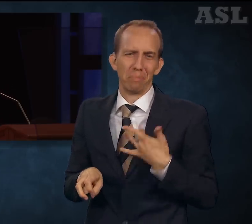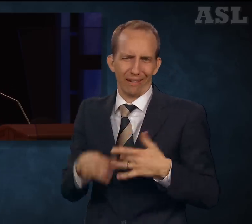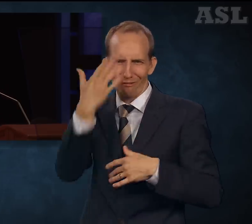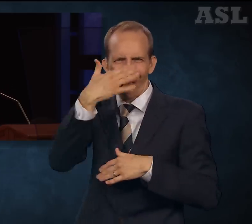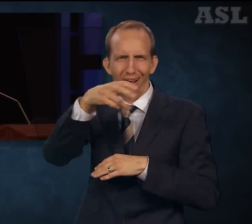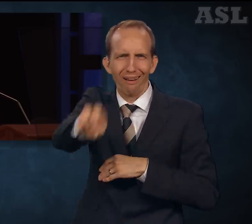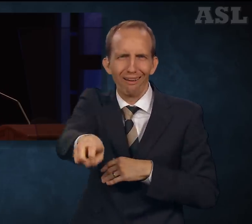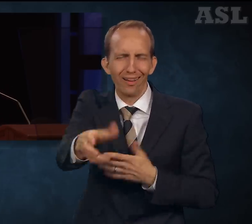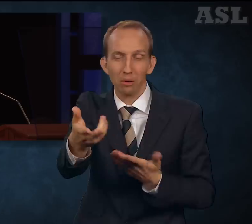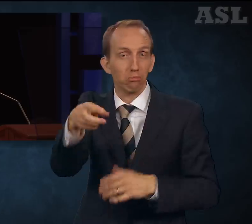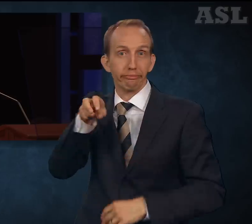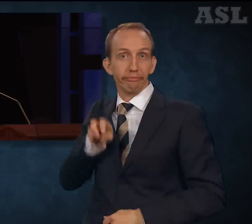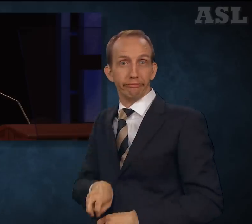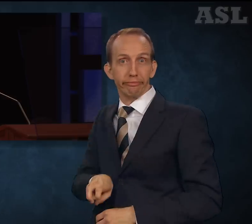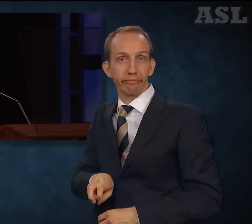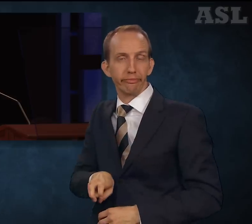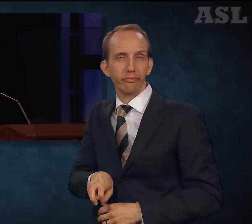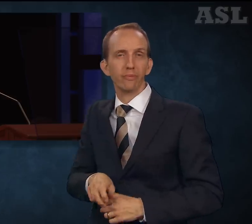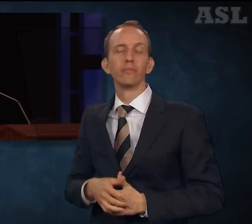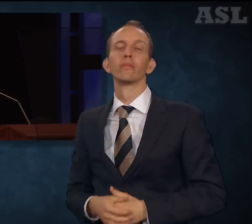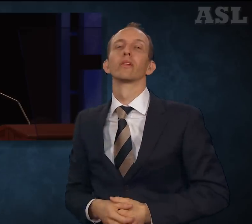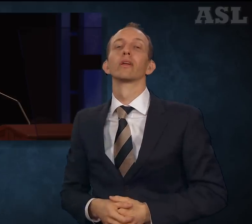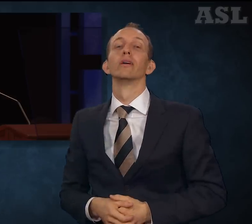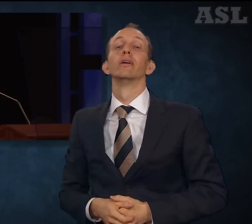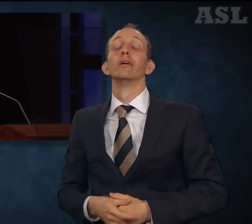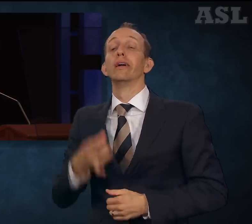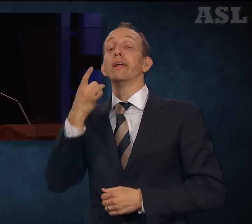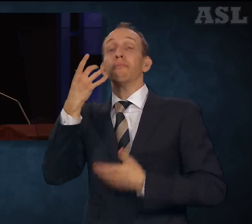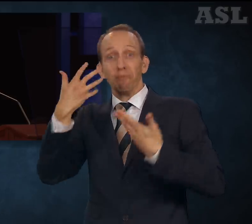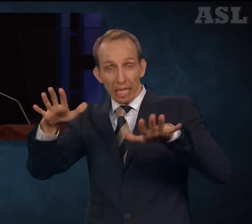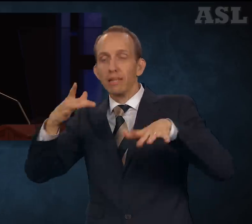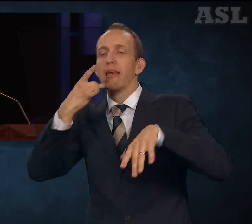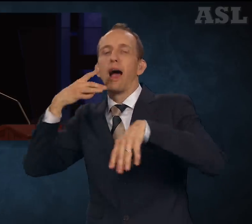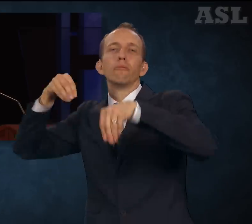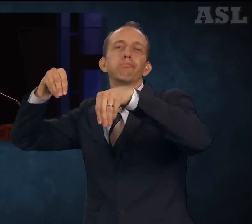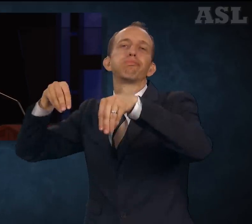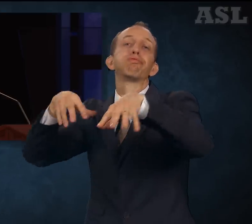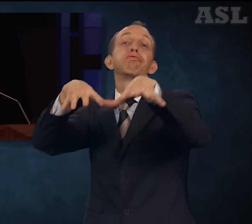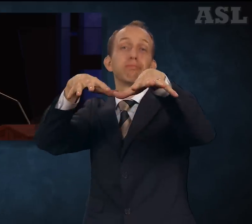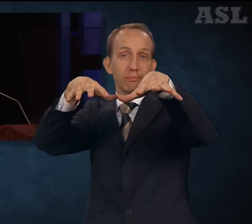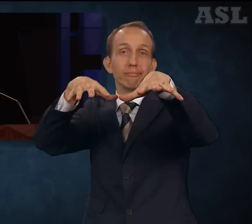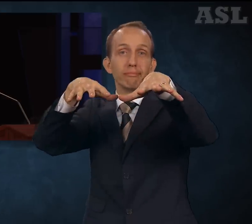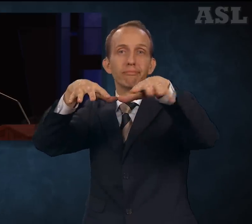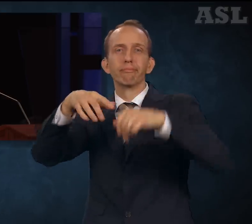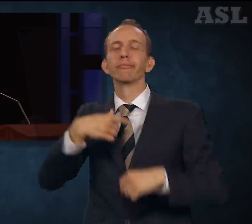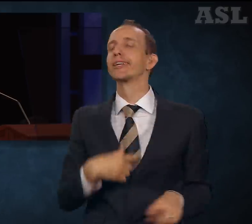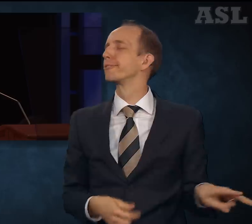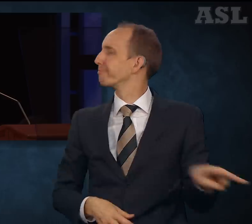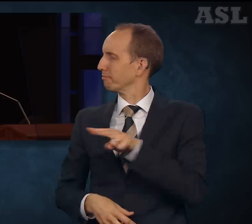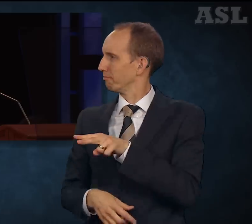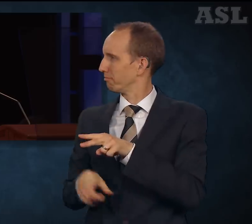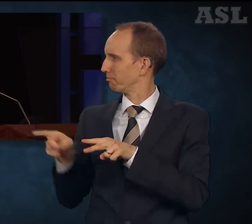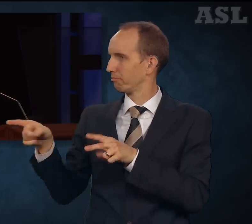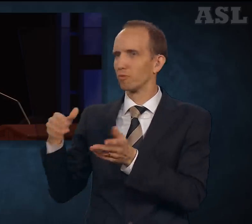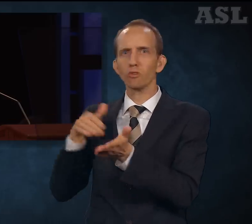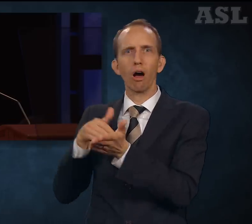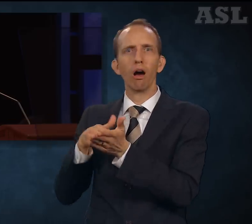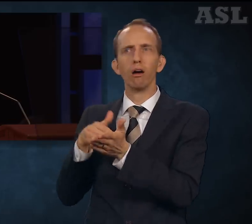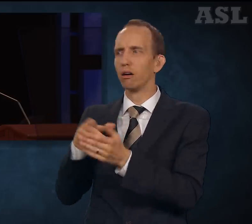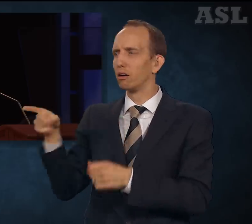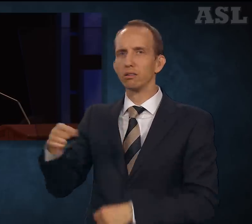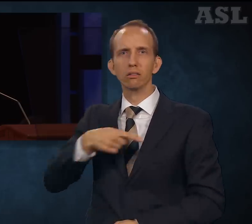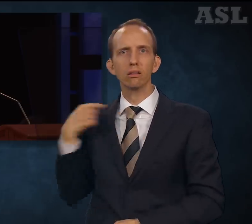USUALLY NEVER SIT.